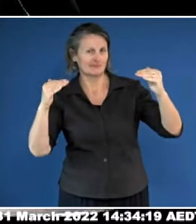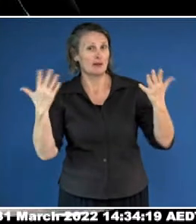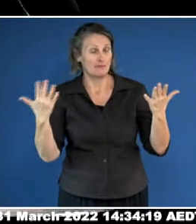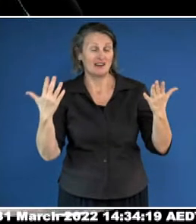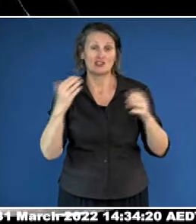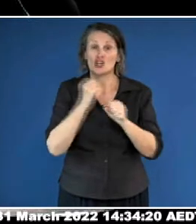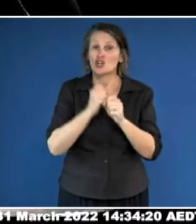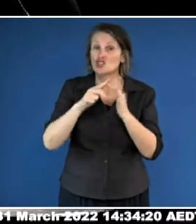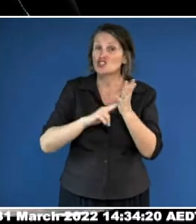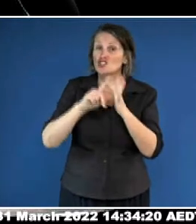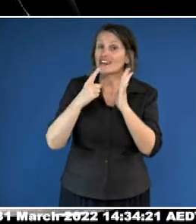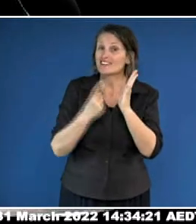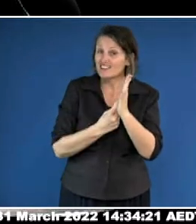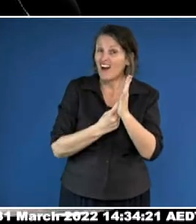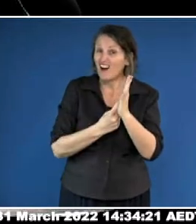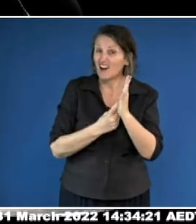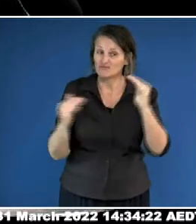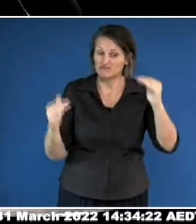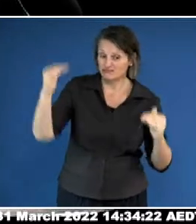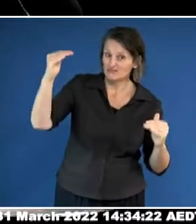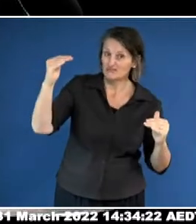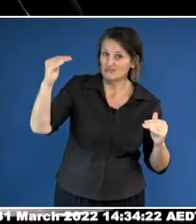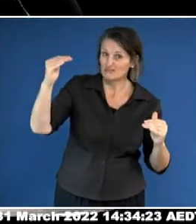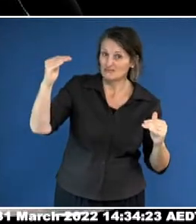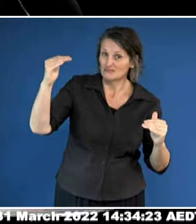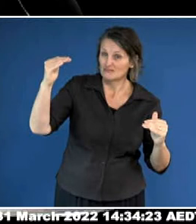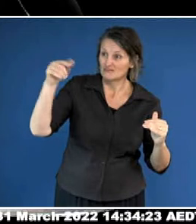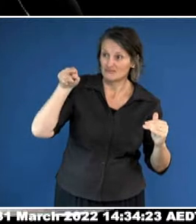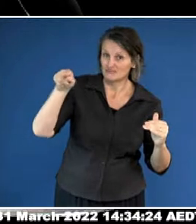condoning of violence against women, the men's control of decision-making and limiting